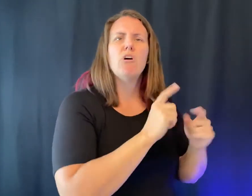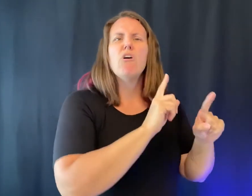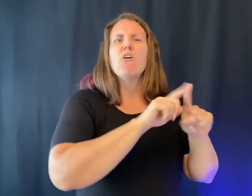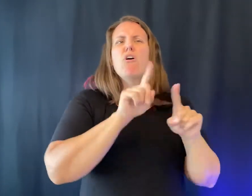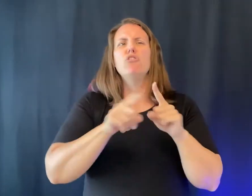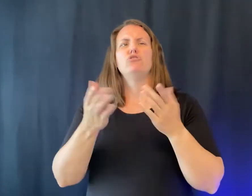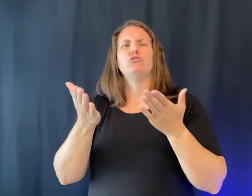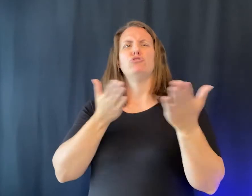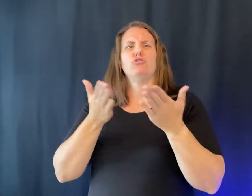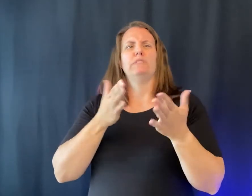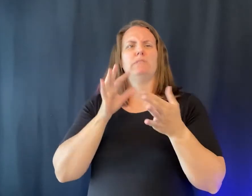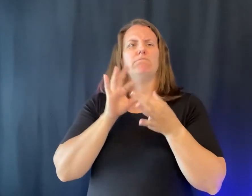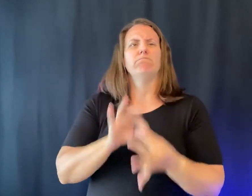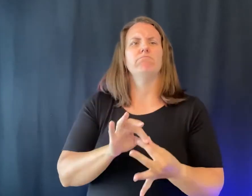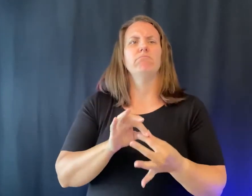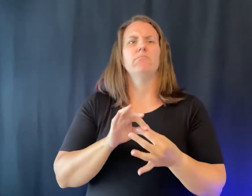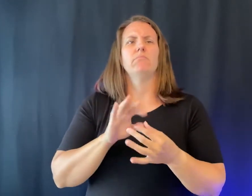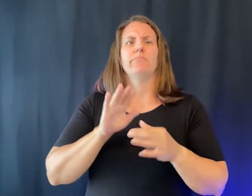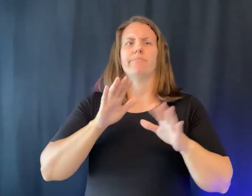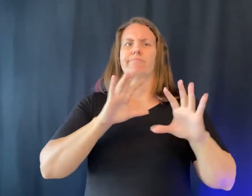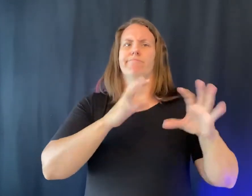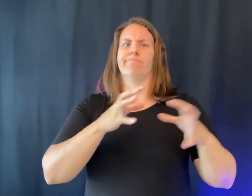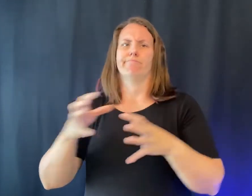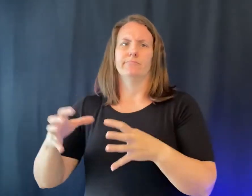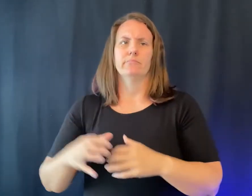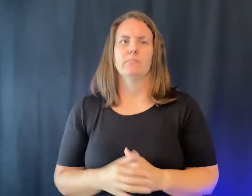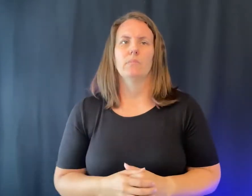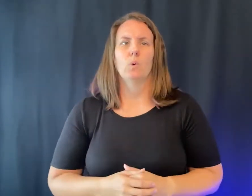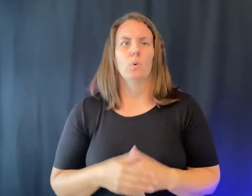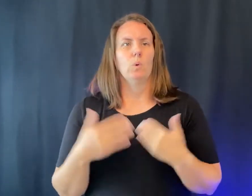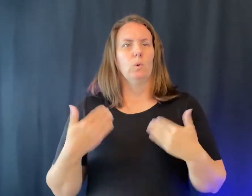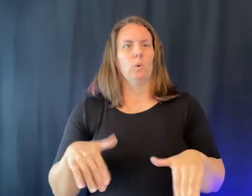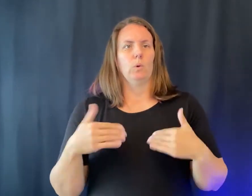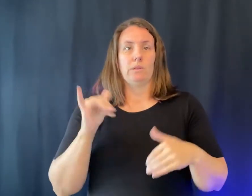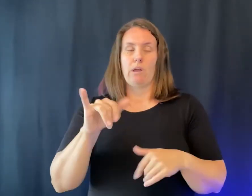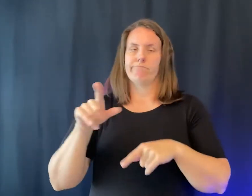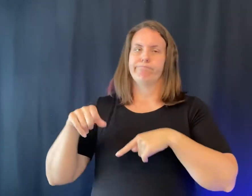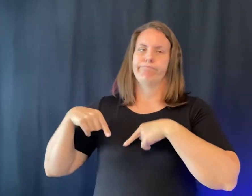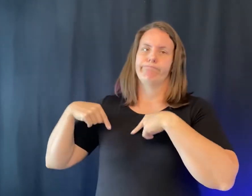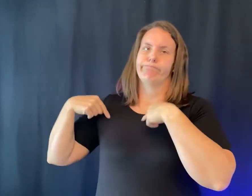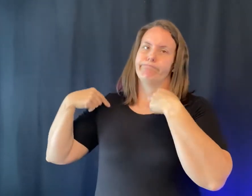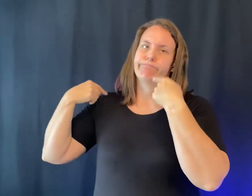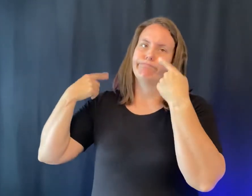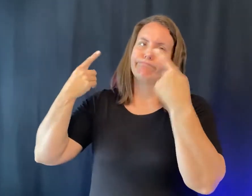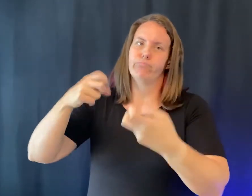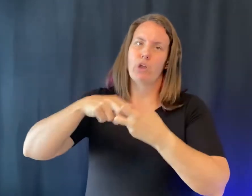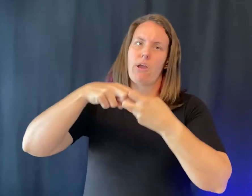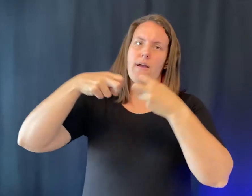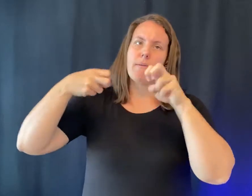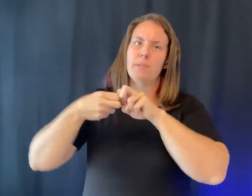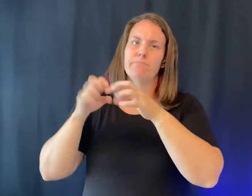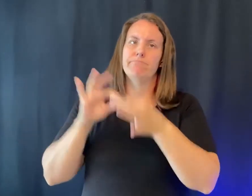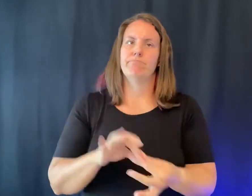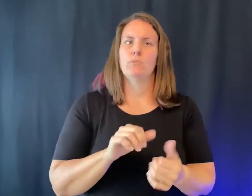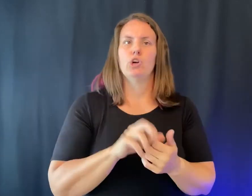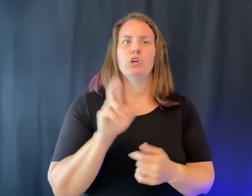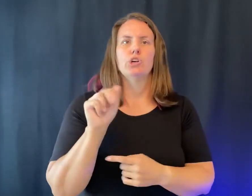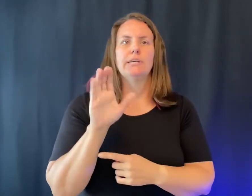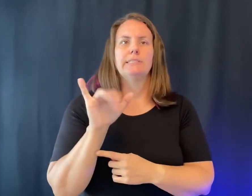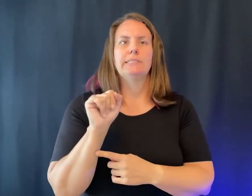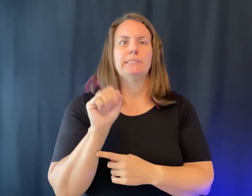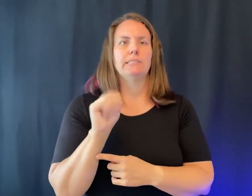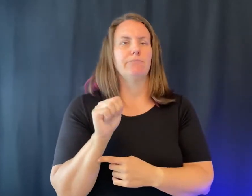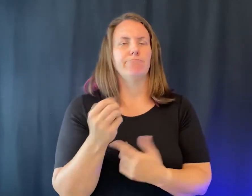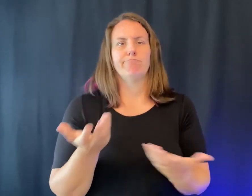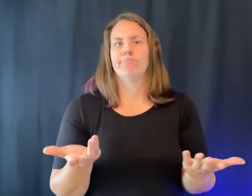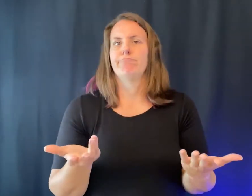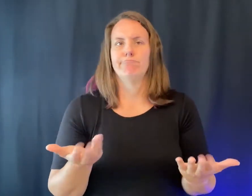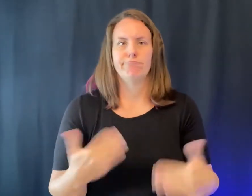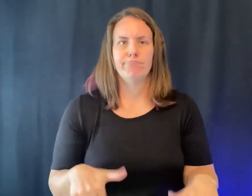other service based entities, the longstanding problem of racism has been prevalent for a long time.